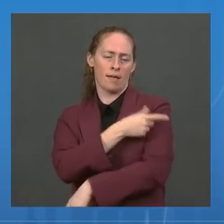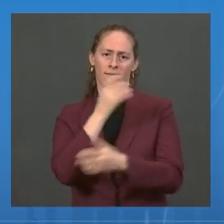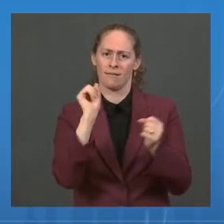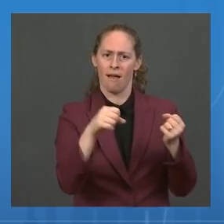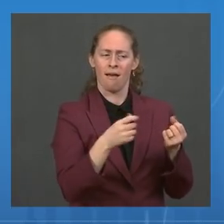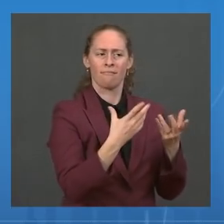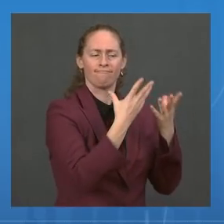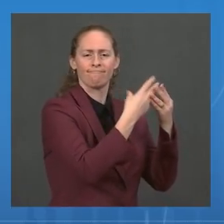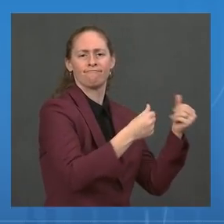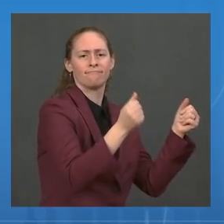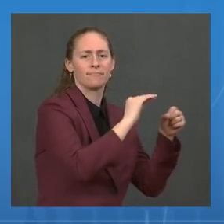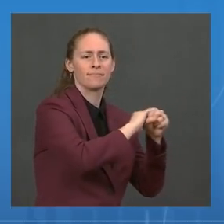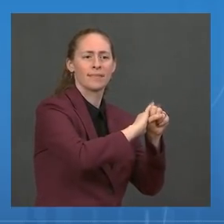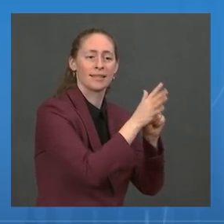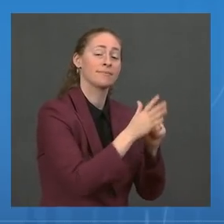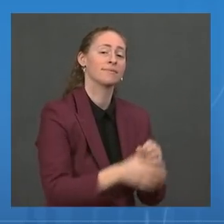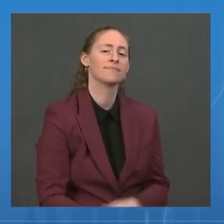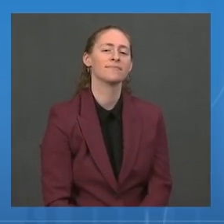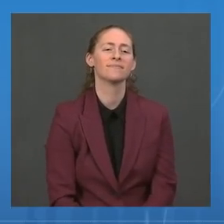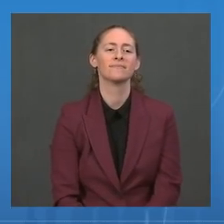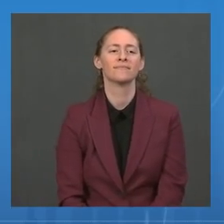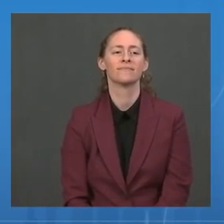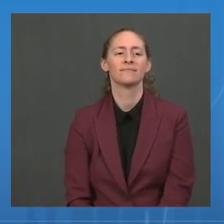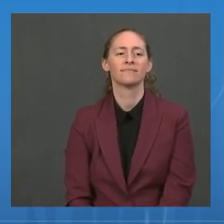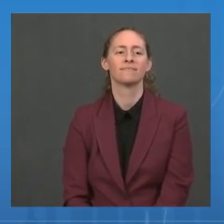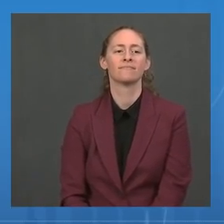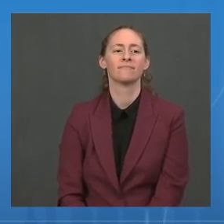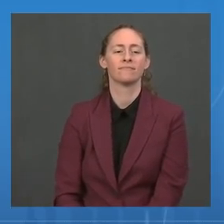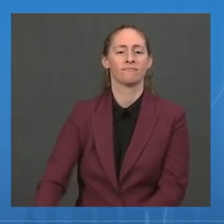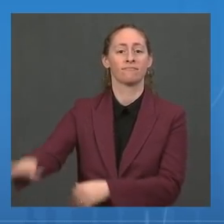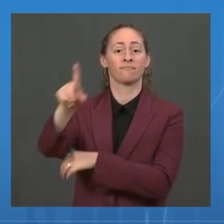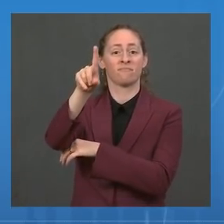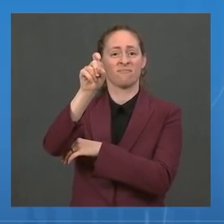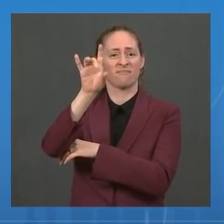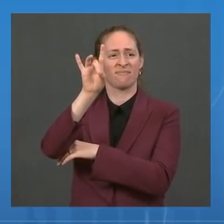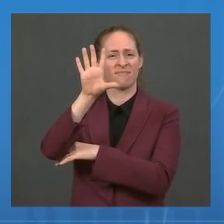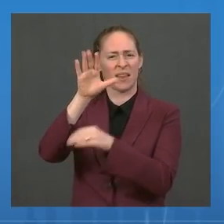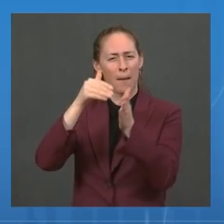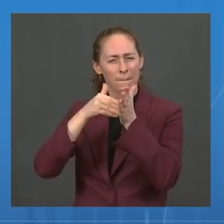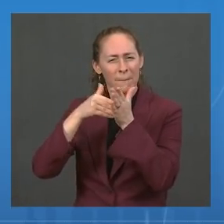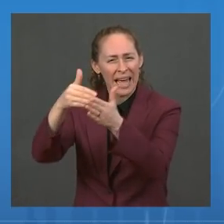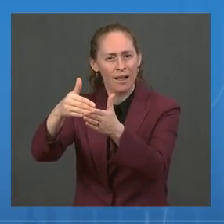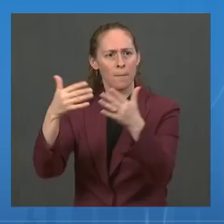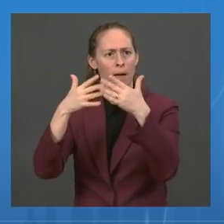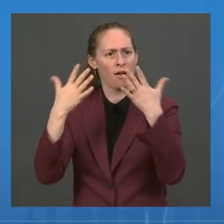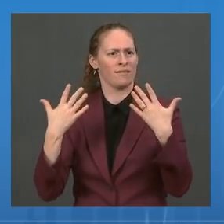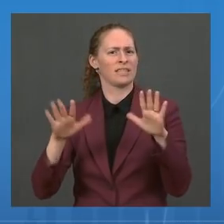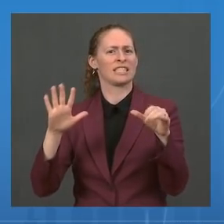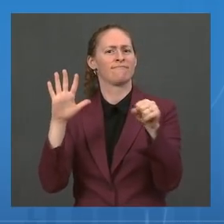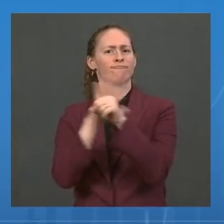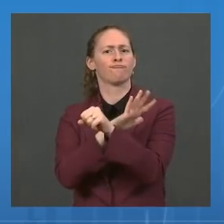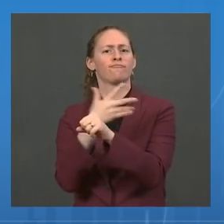About 185 million Americans have rolled up their sleeves and are fully vaccinated against COVID-19.